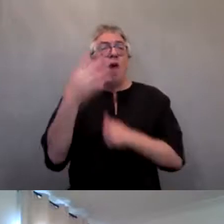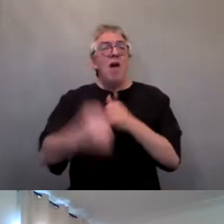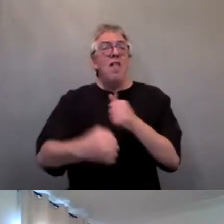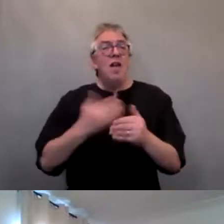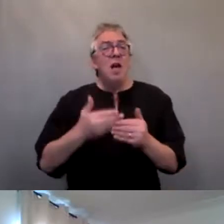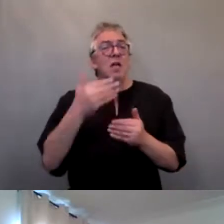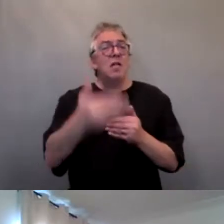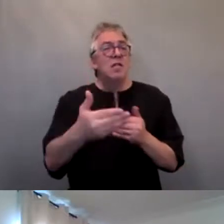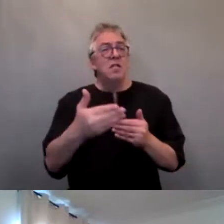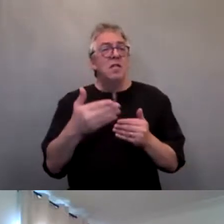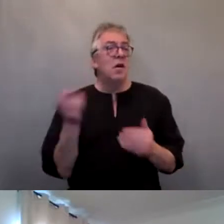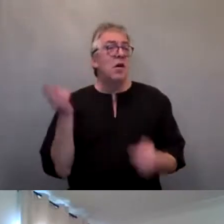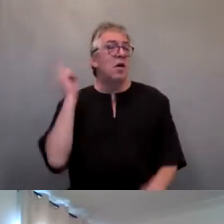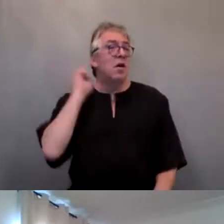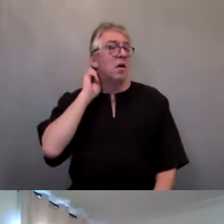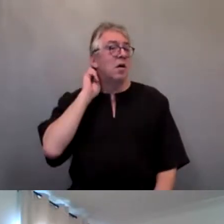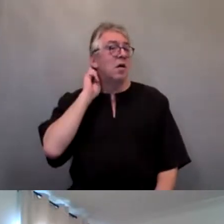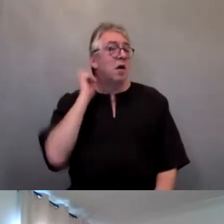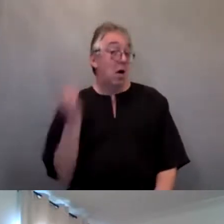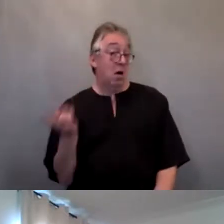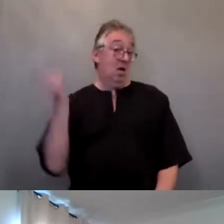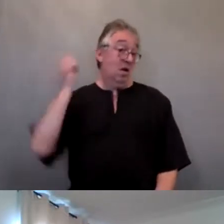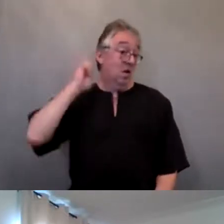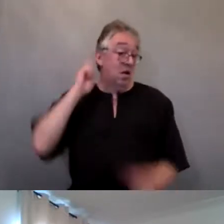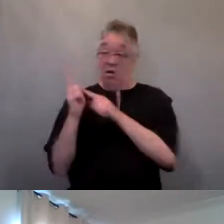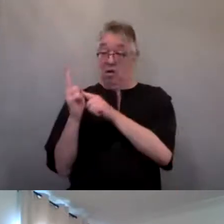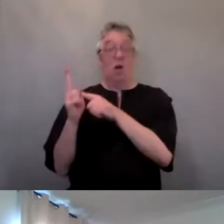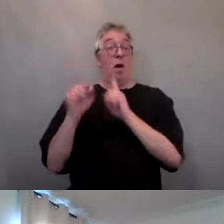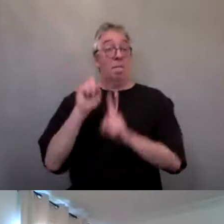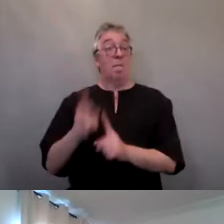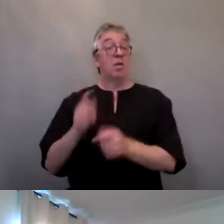Darja mentioned something about changing processors after five